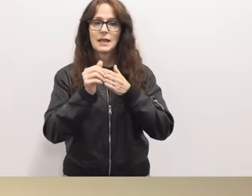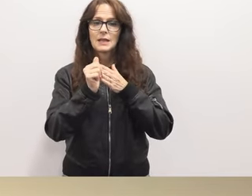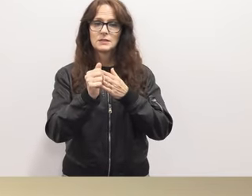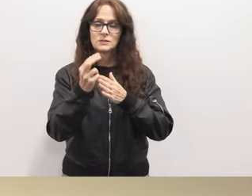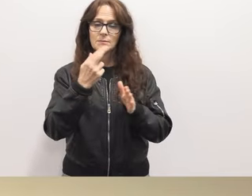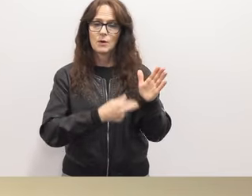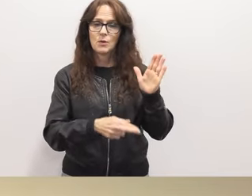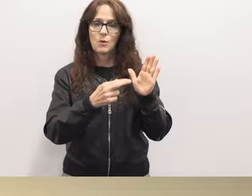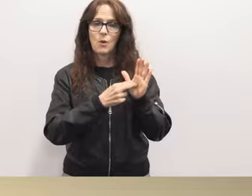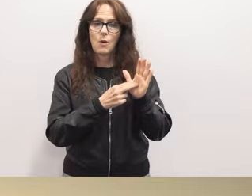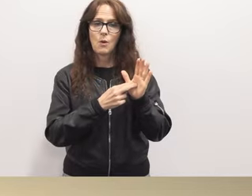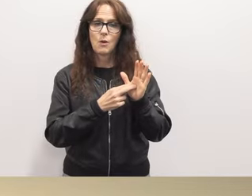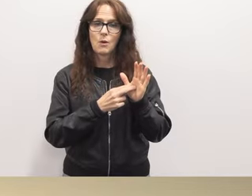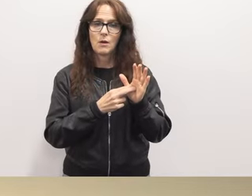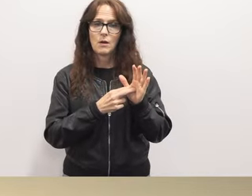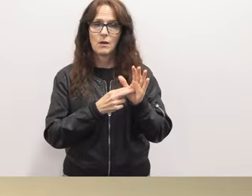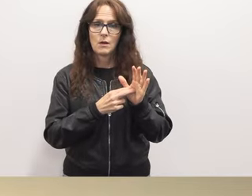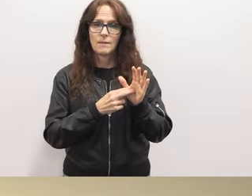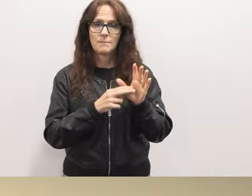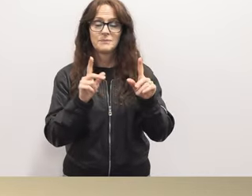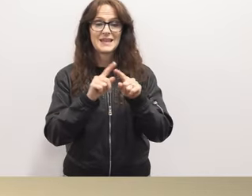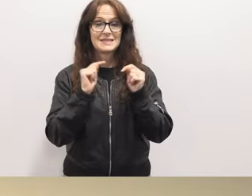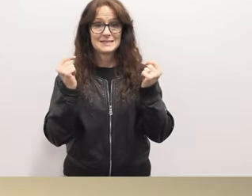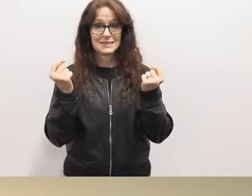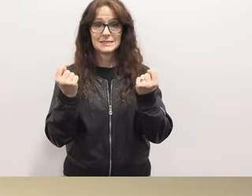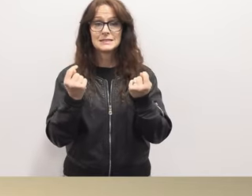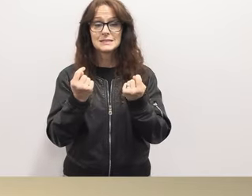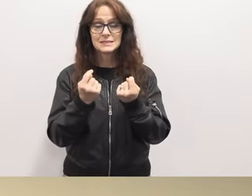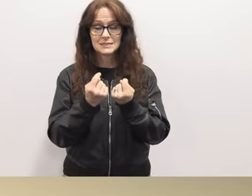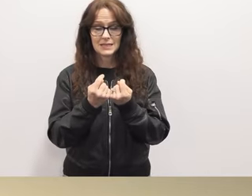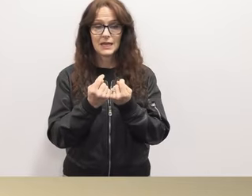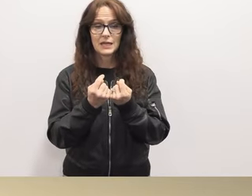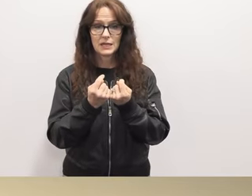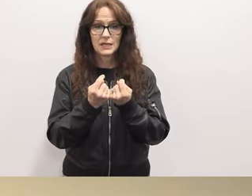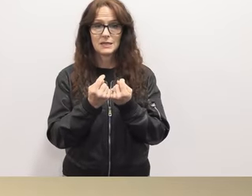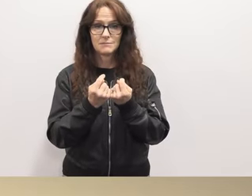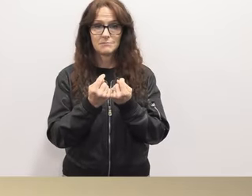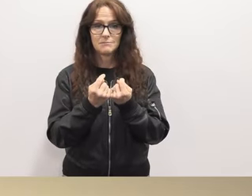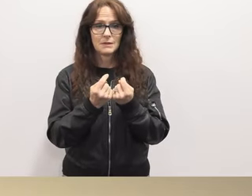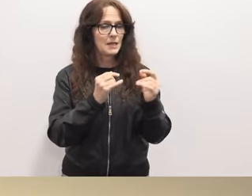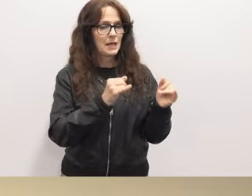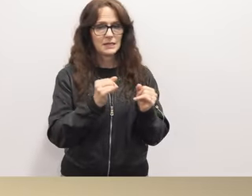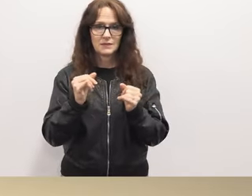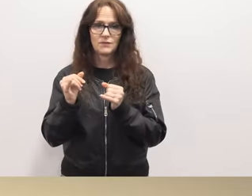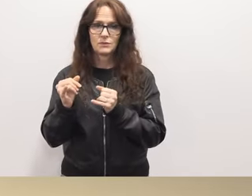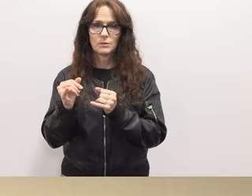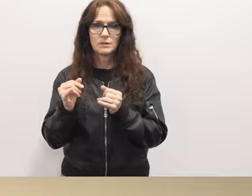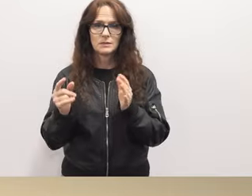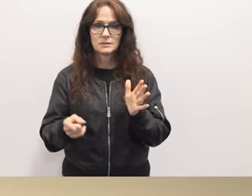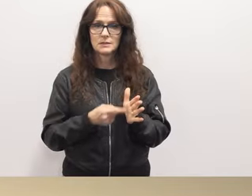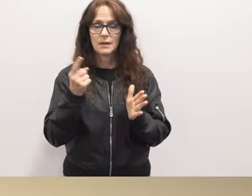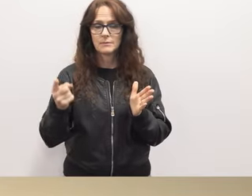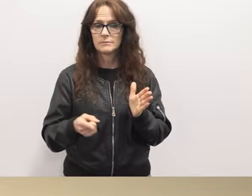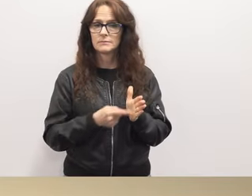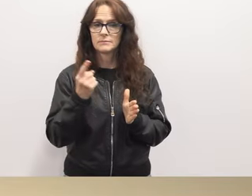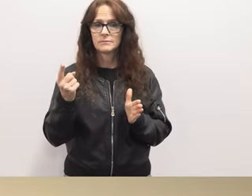of this nature where it is a team leadership role rather than an individual leadership role is there're gonna be times when the board